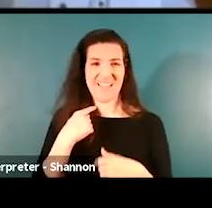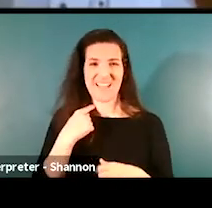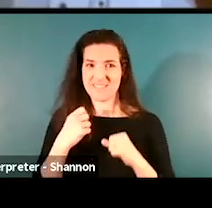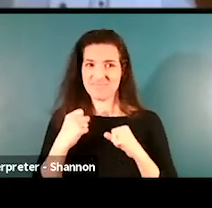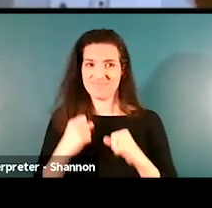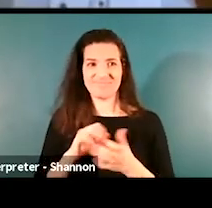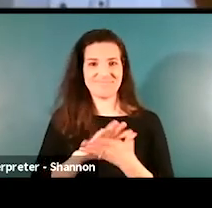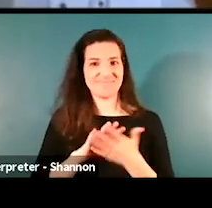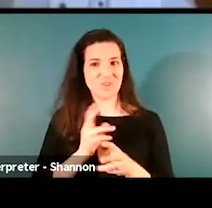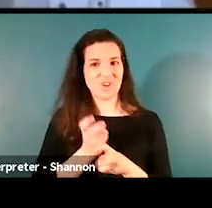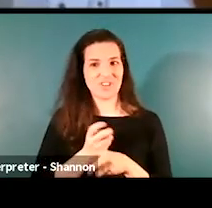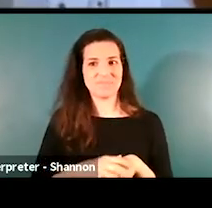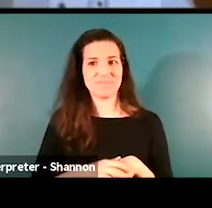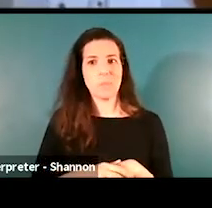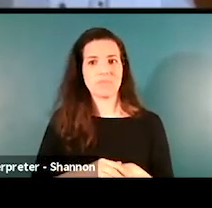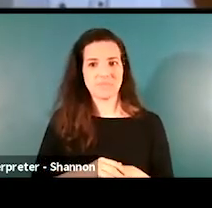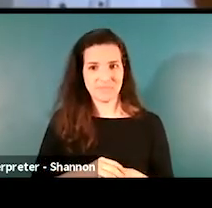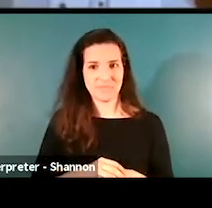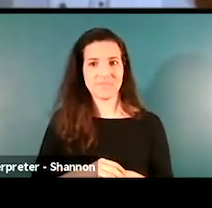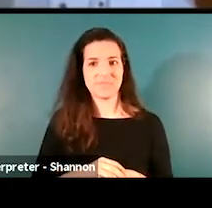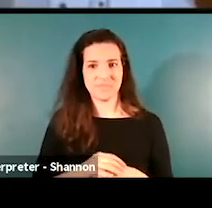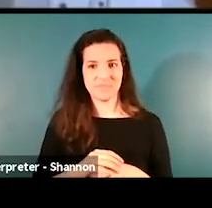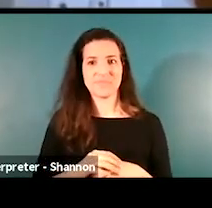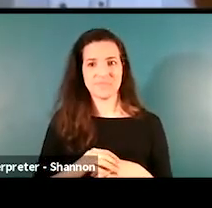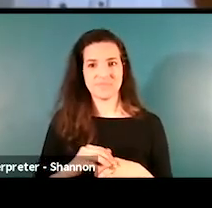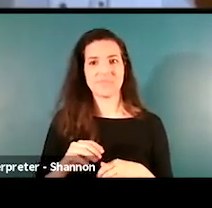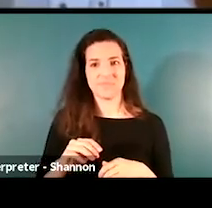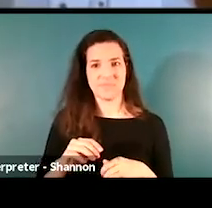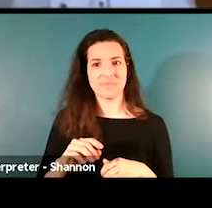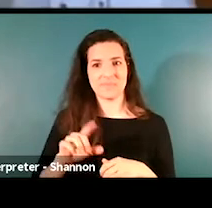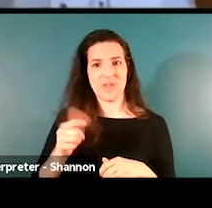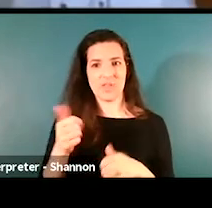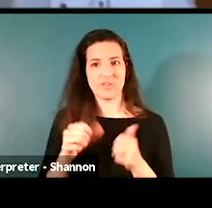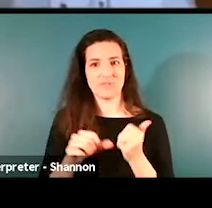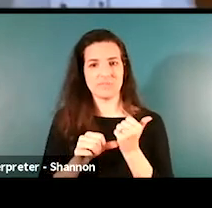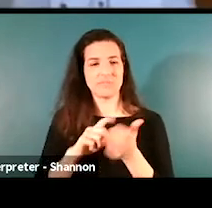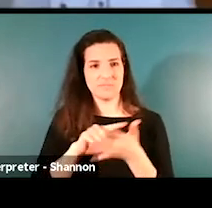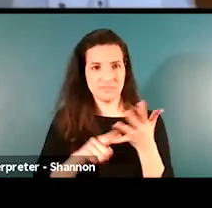A regression function models a linear dependency between the node attributes.